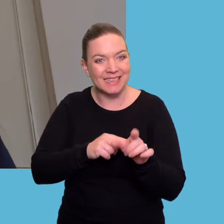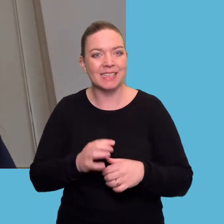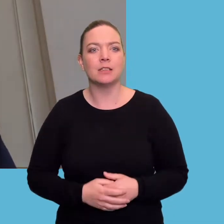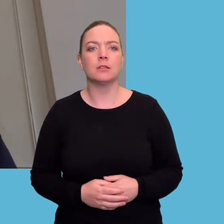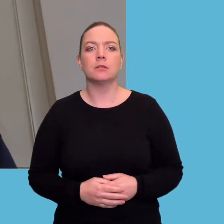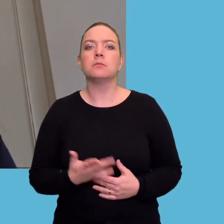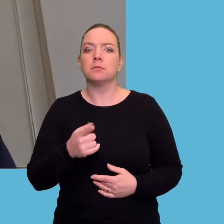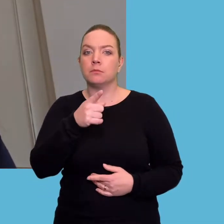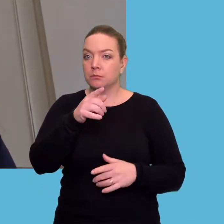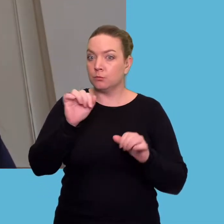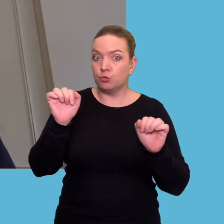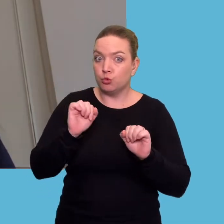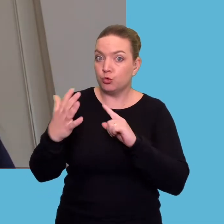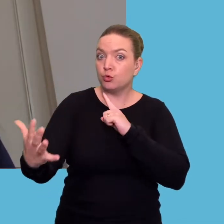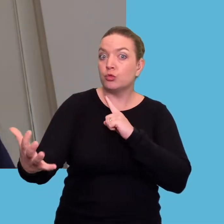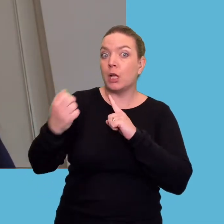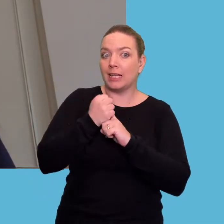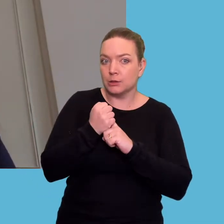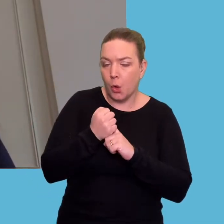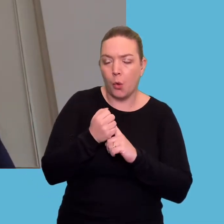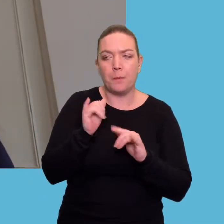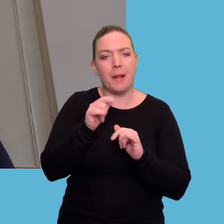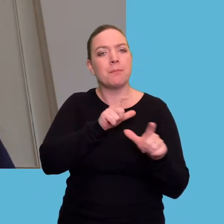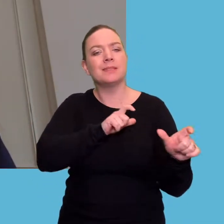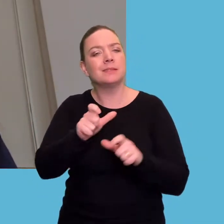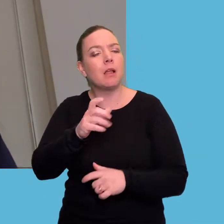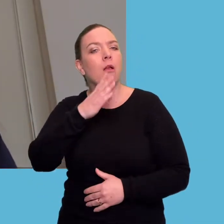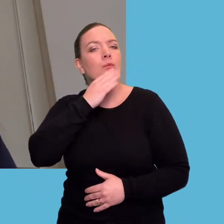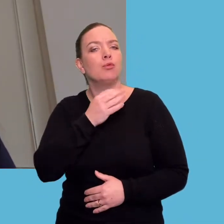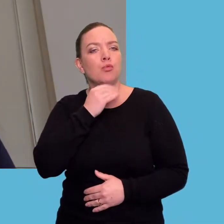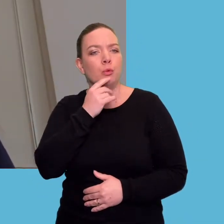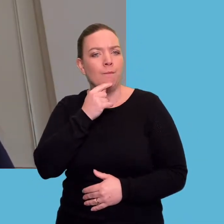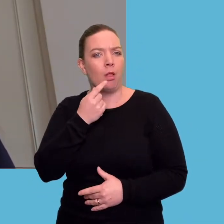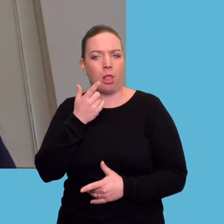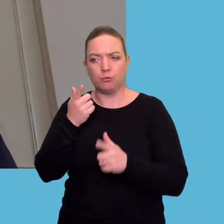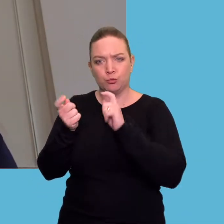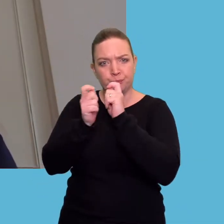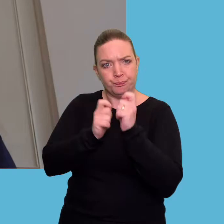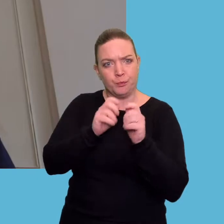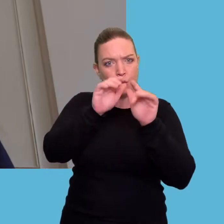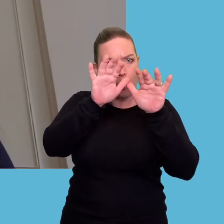you may not have been diagnosed as having one of these and still find it useful to make accessible